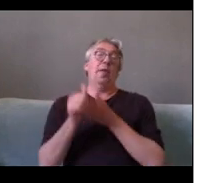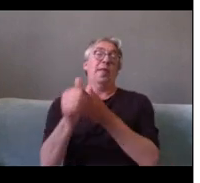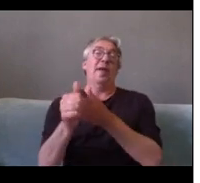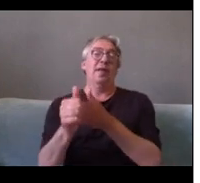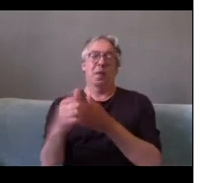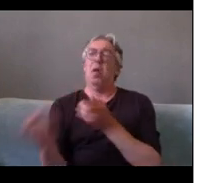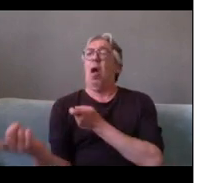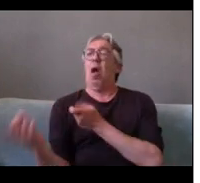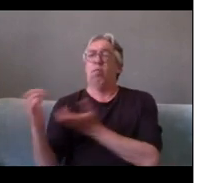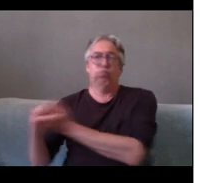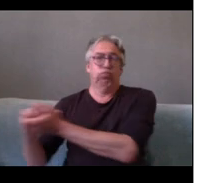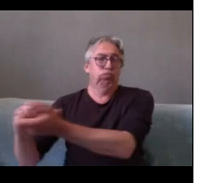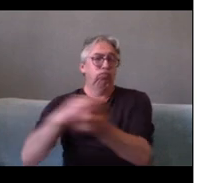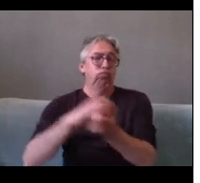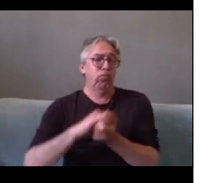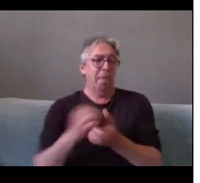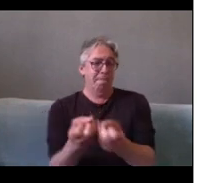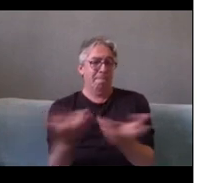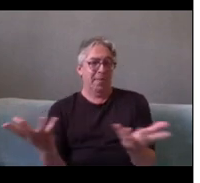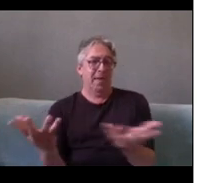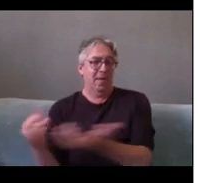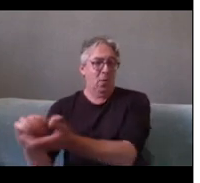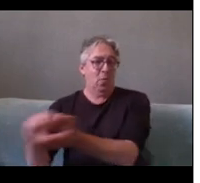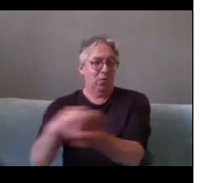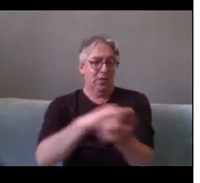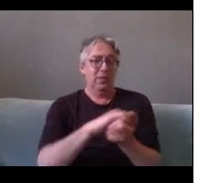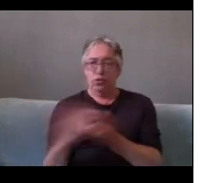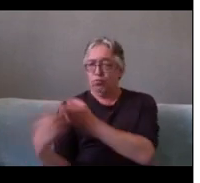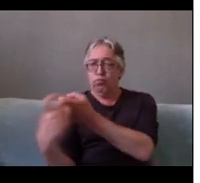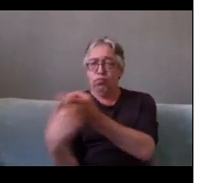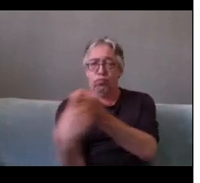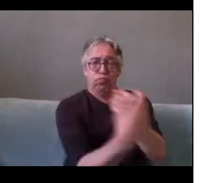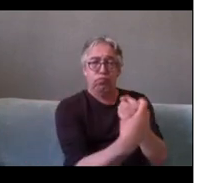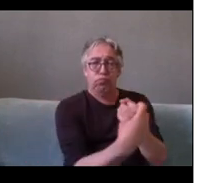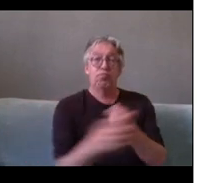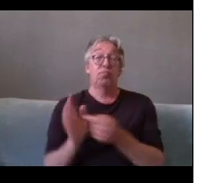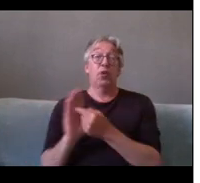including the EDF, the International Labour Organization